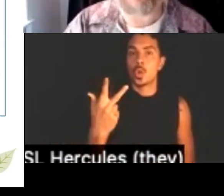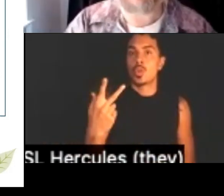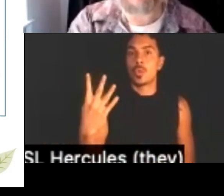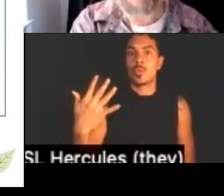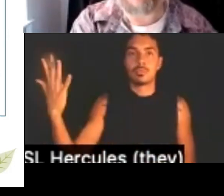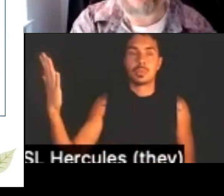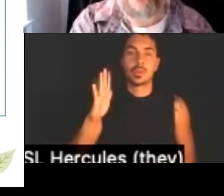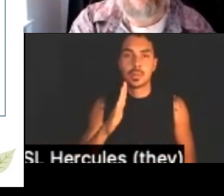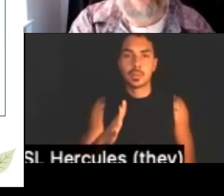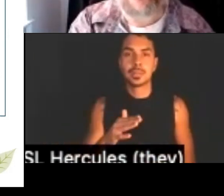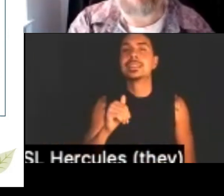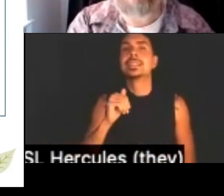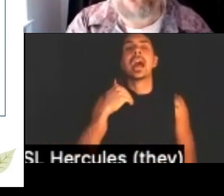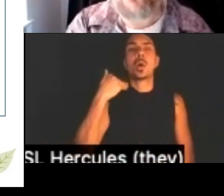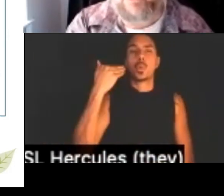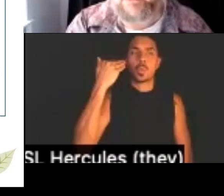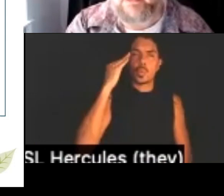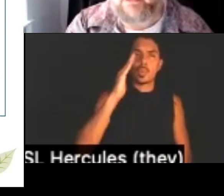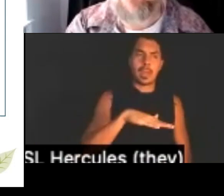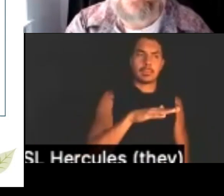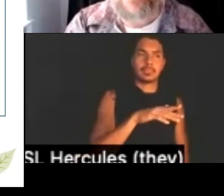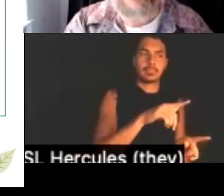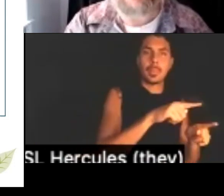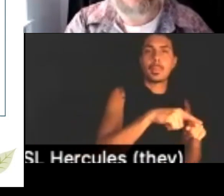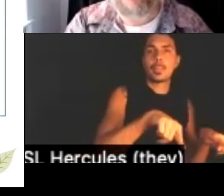but we're seeing that trans folks are more likely to use